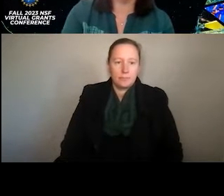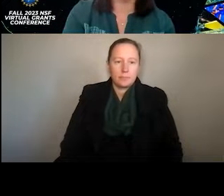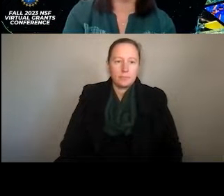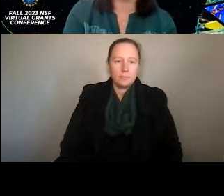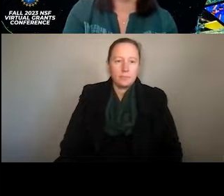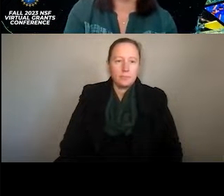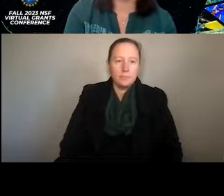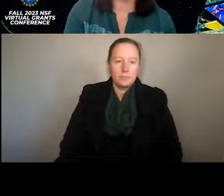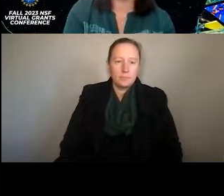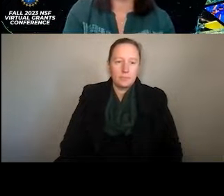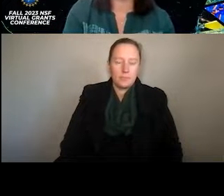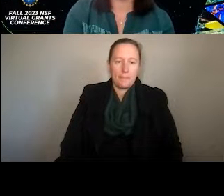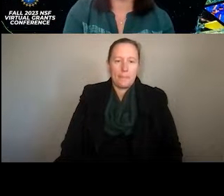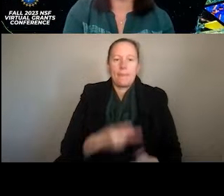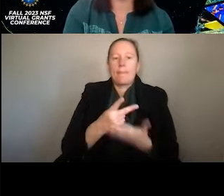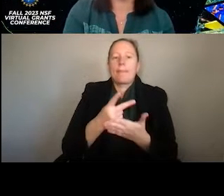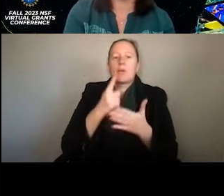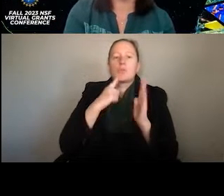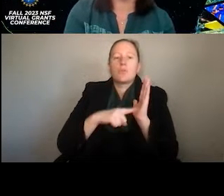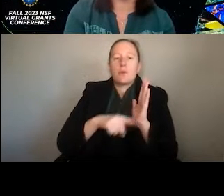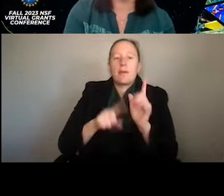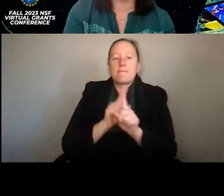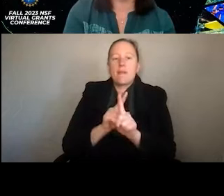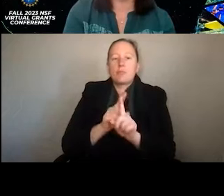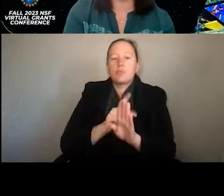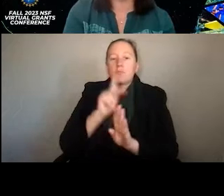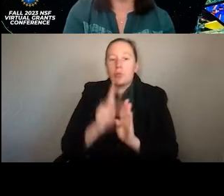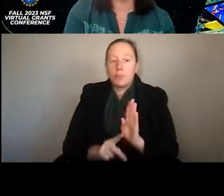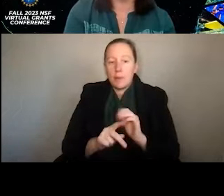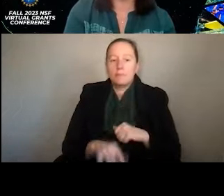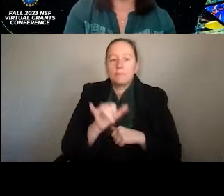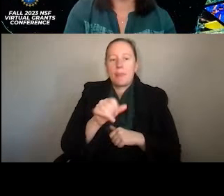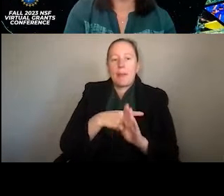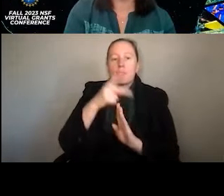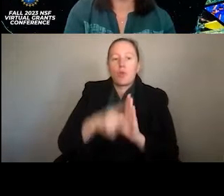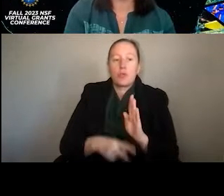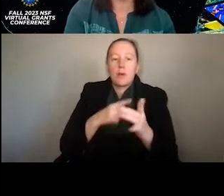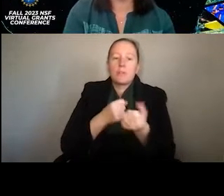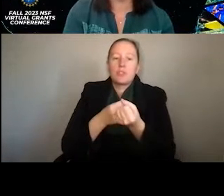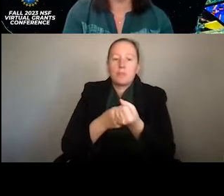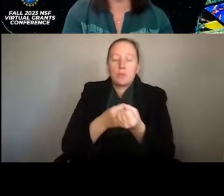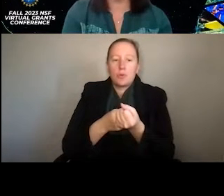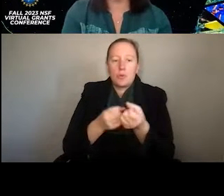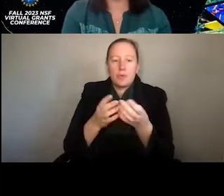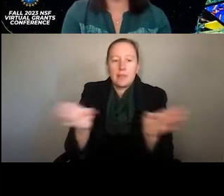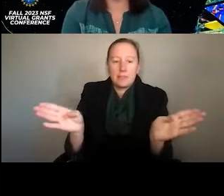The Graduate Research Fellowship Program. This program support at standing graduate students as they